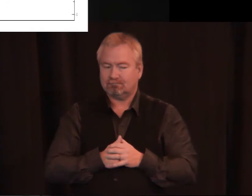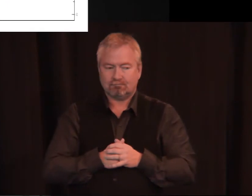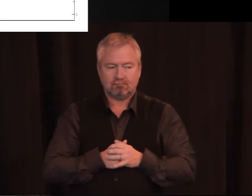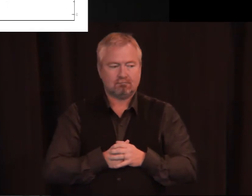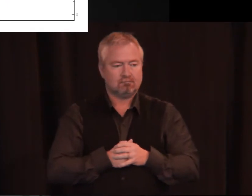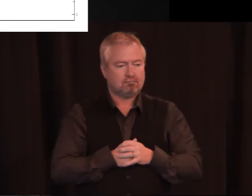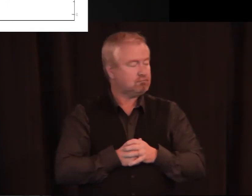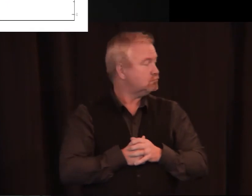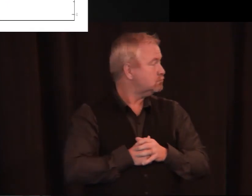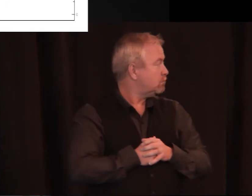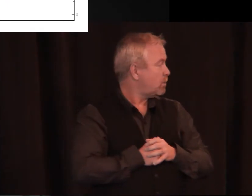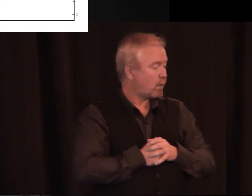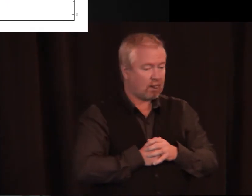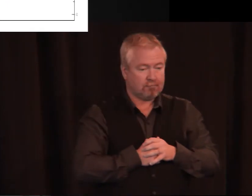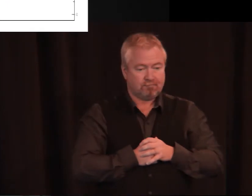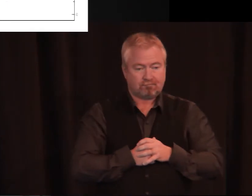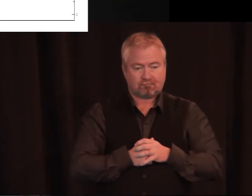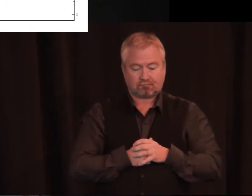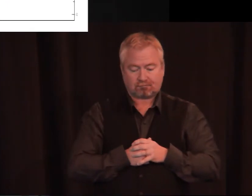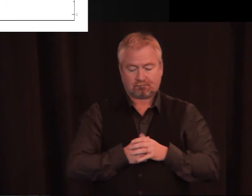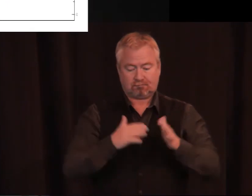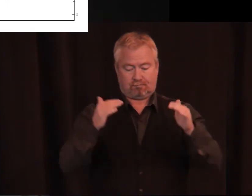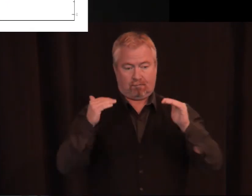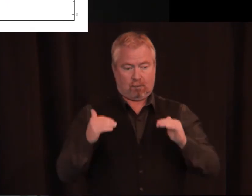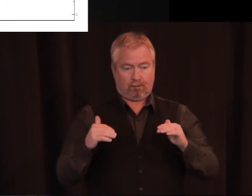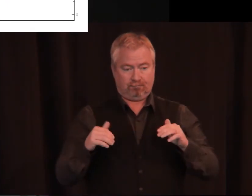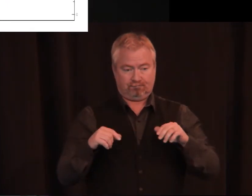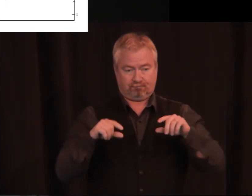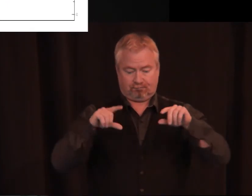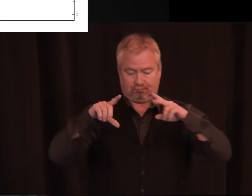So, the lines here just show, there was about a one standard deviation difference